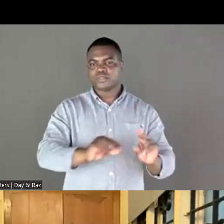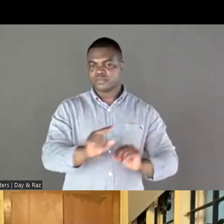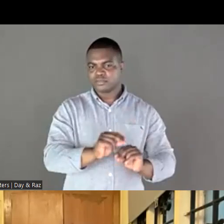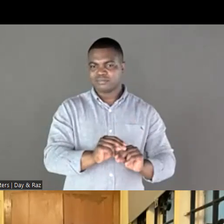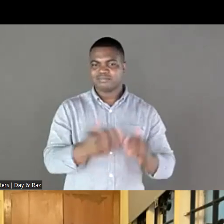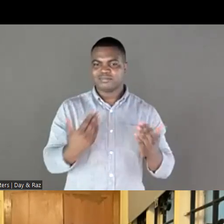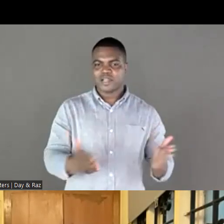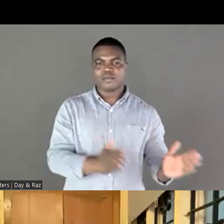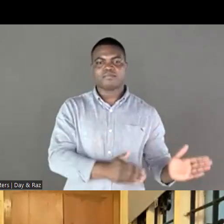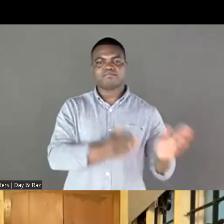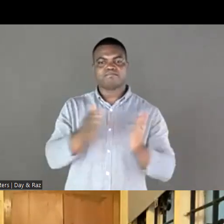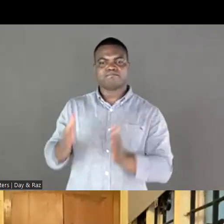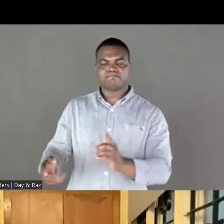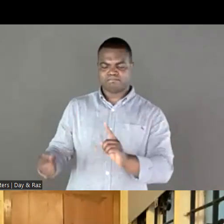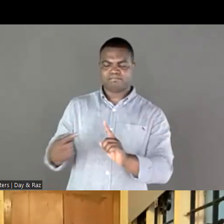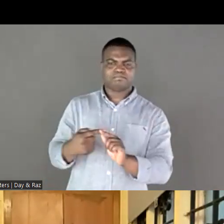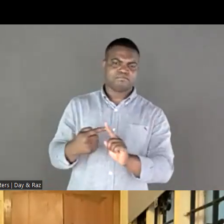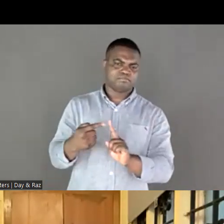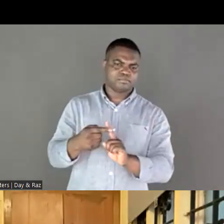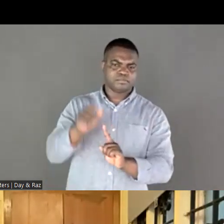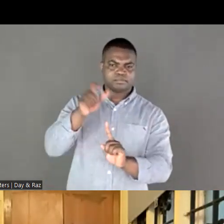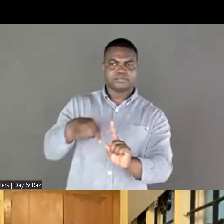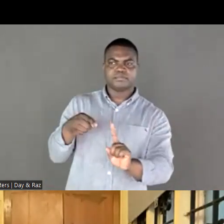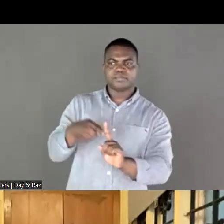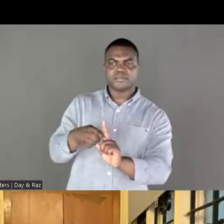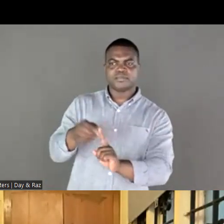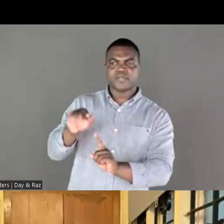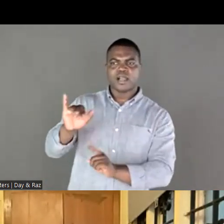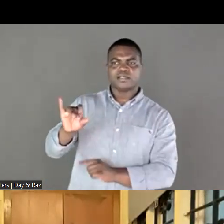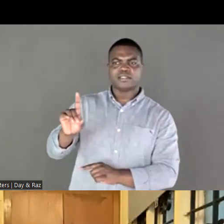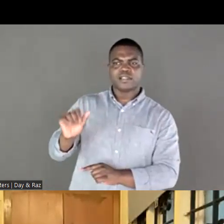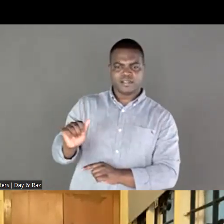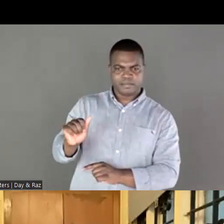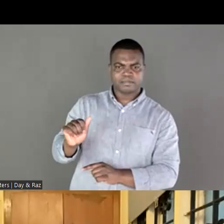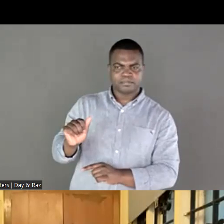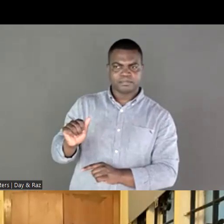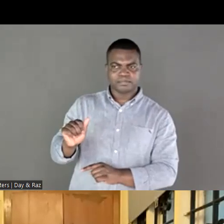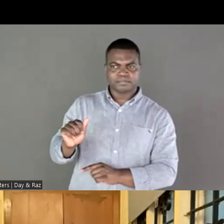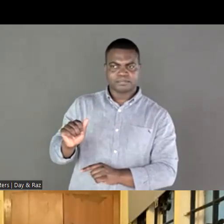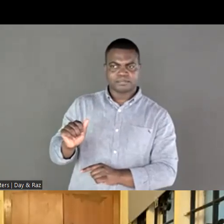She will be addressing the topic of bridging collaborations between mainstream humanitarian